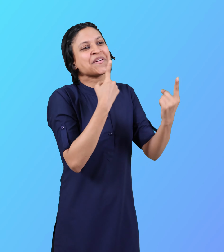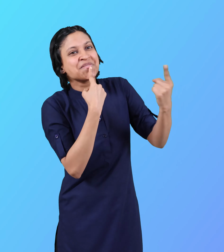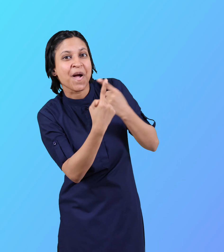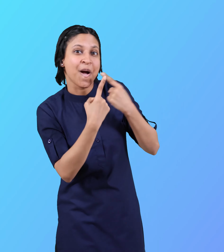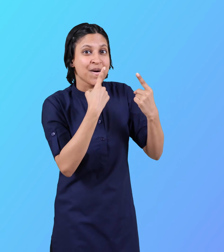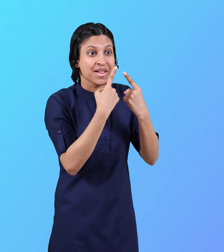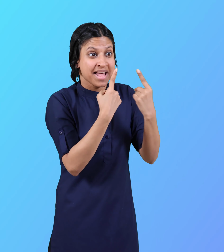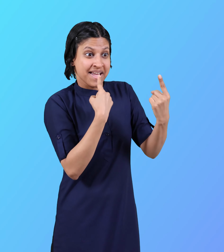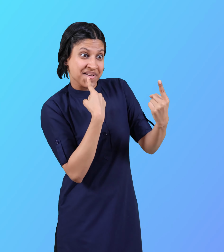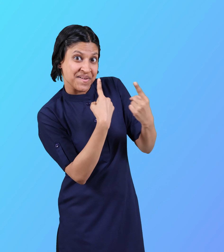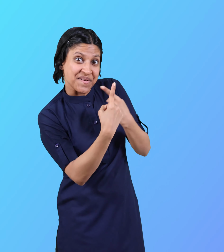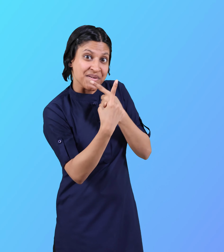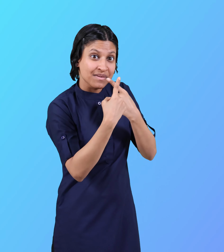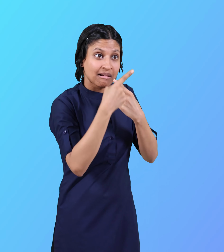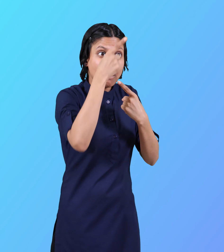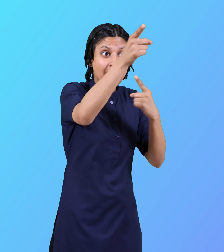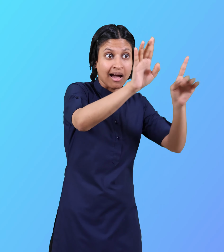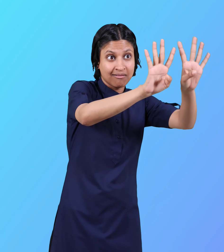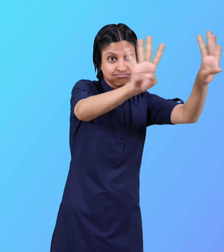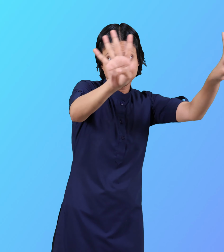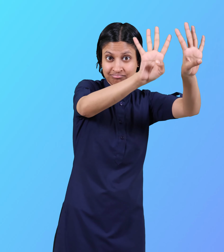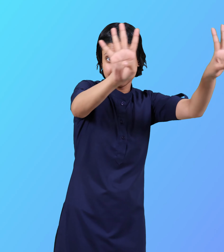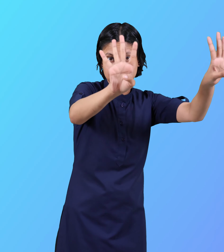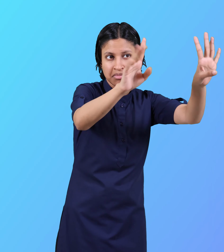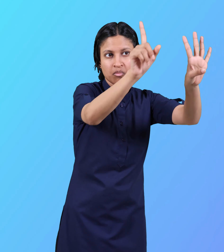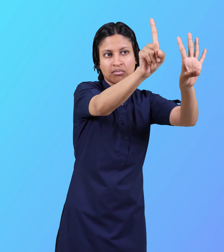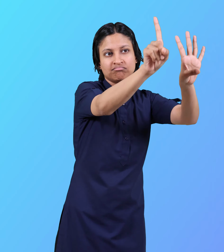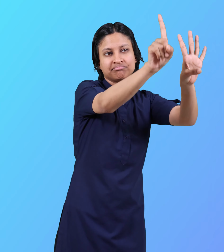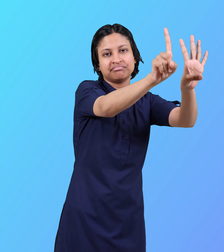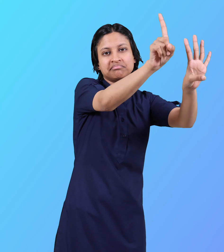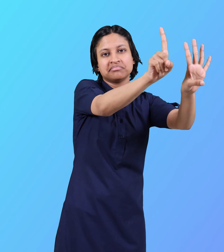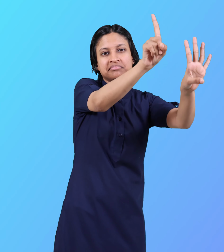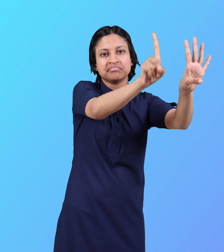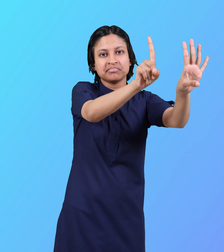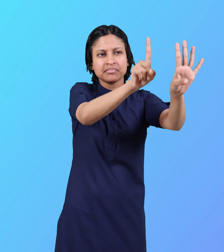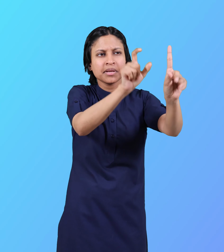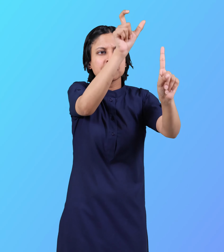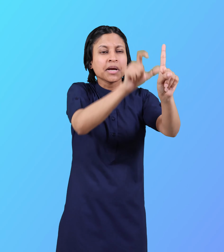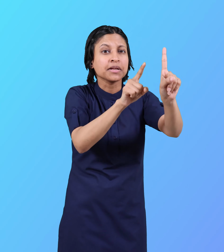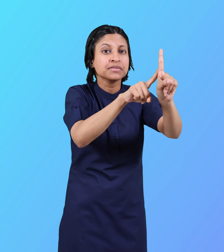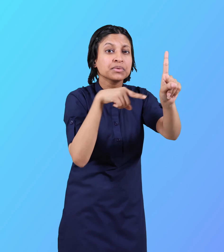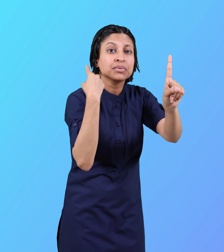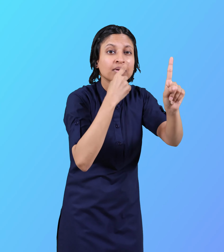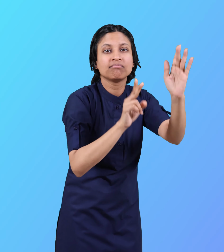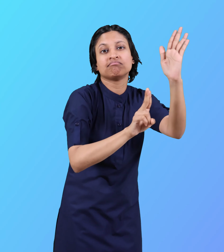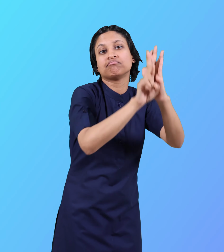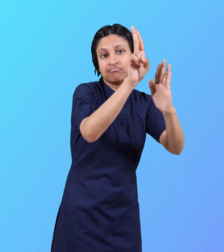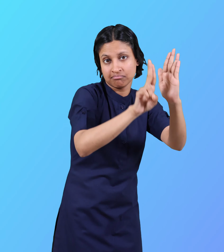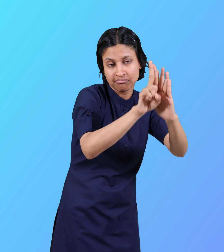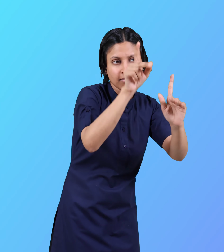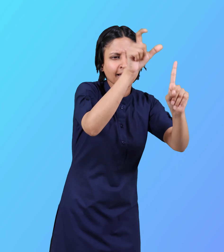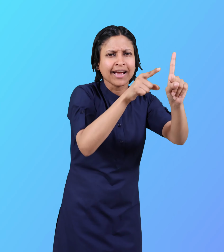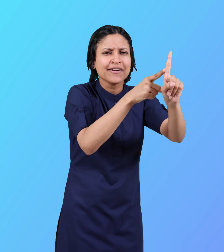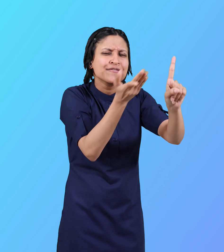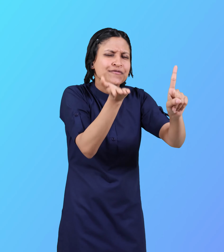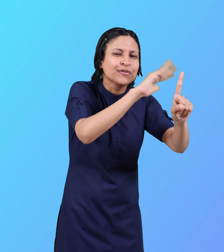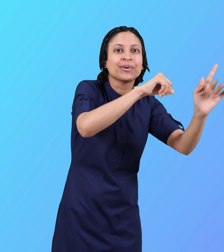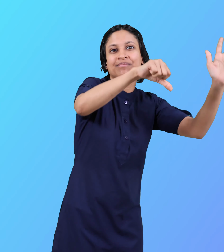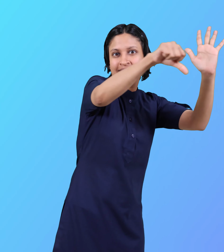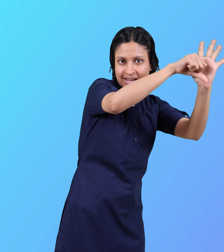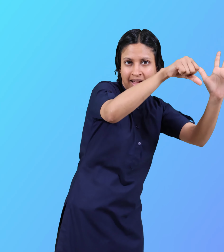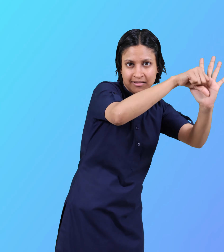While David was talking with his brothers, the Philistine champion came out from the Philistine army. This was Goliath, the Philistine from Gath.